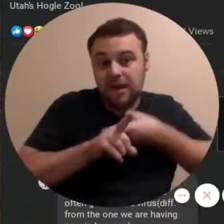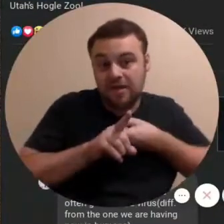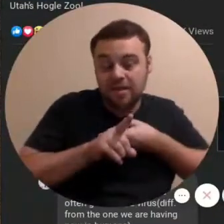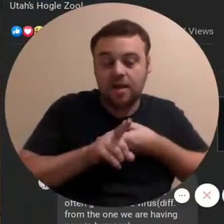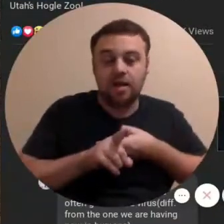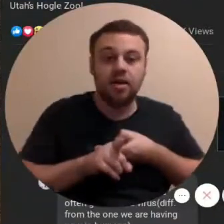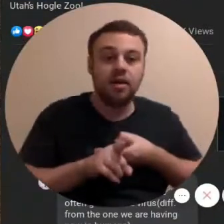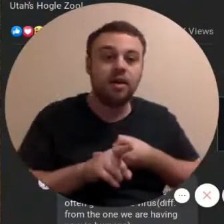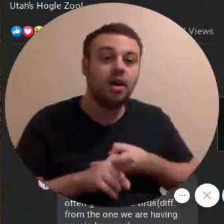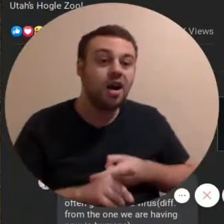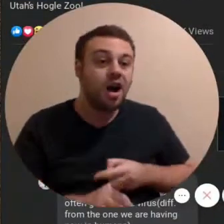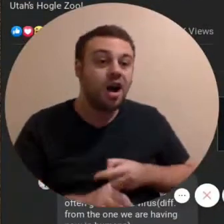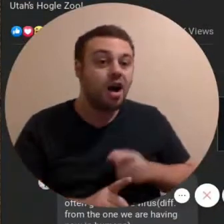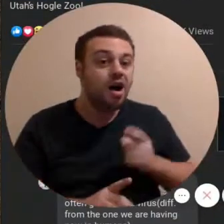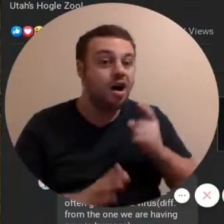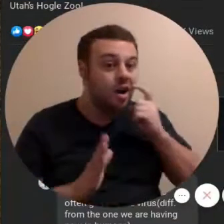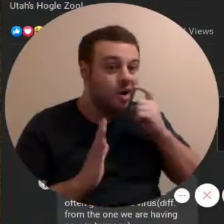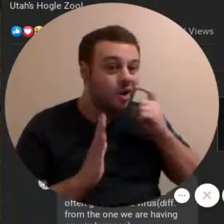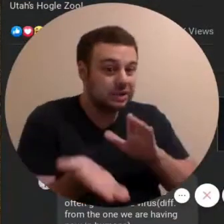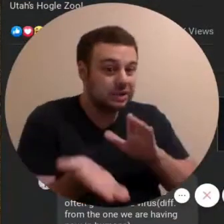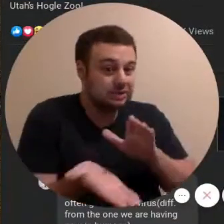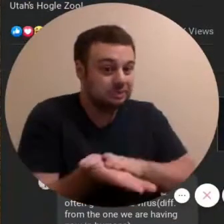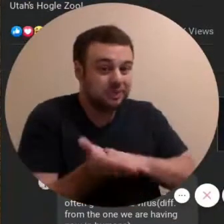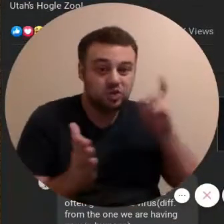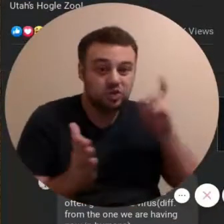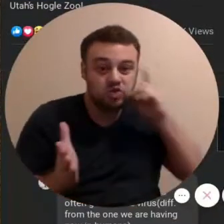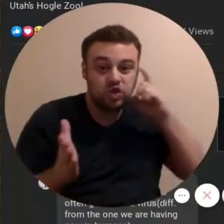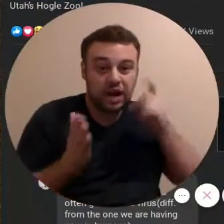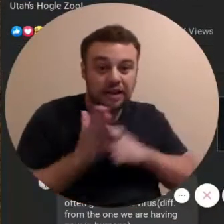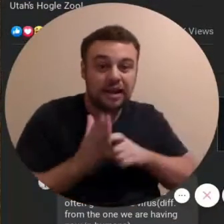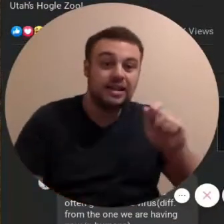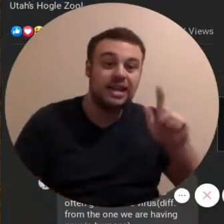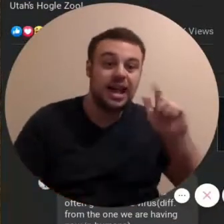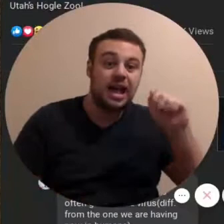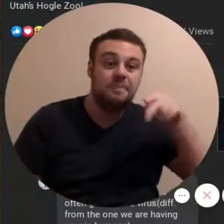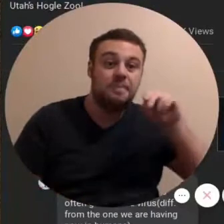trip scheduled for today, and of course we're closed. so they're all tuning in.